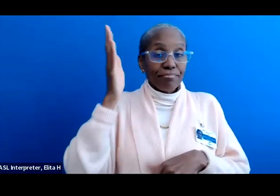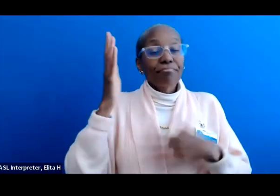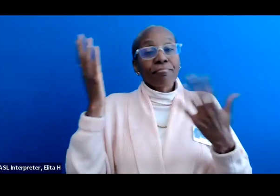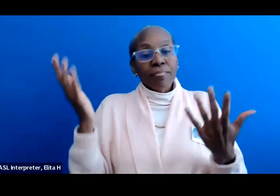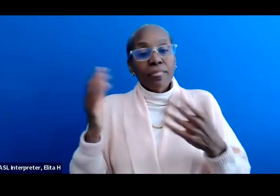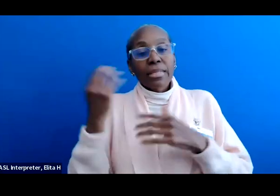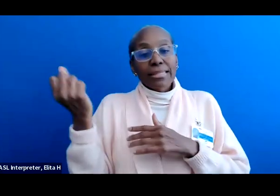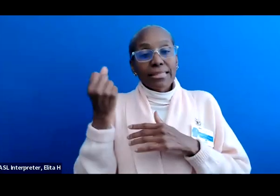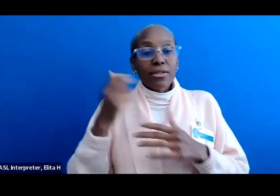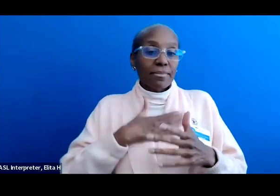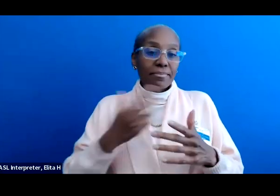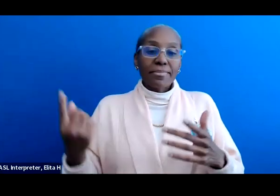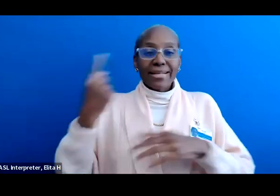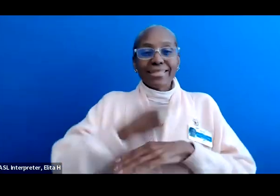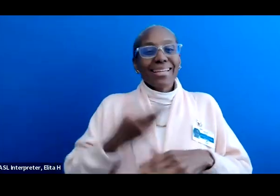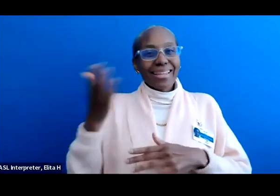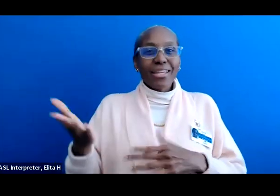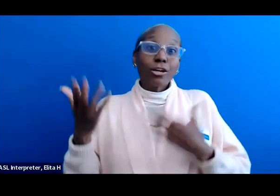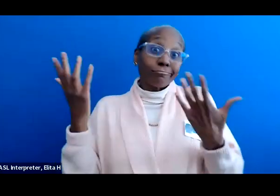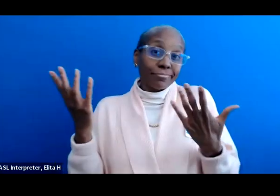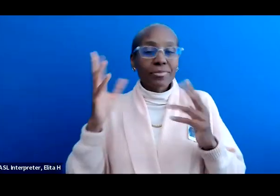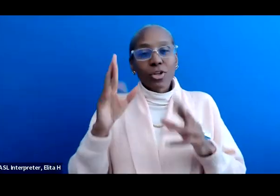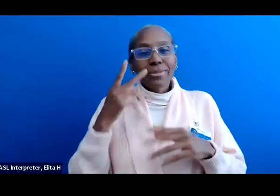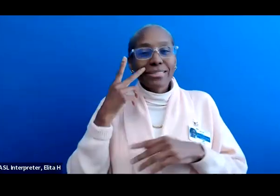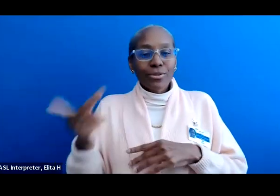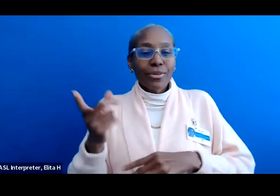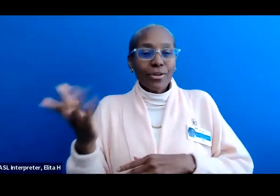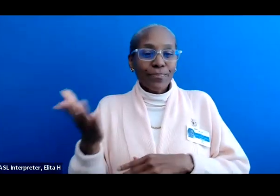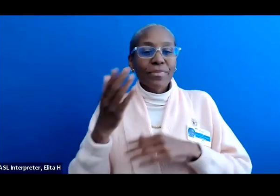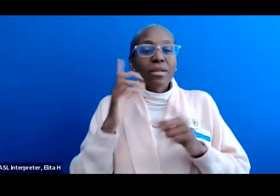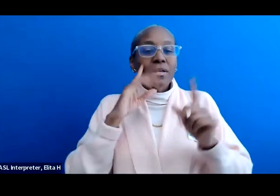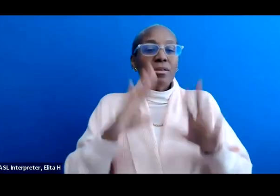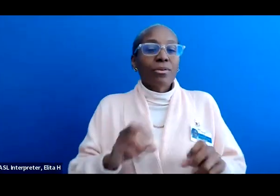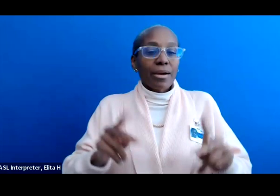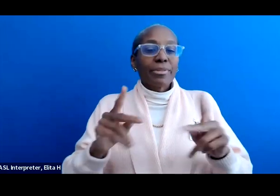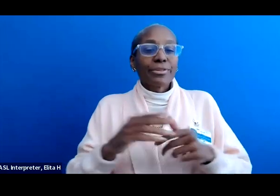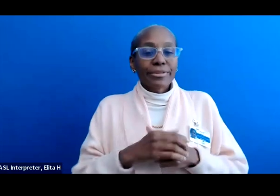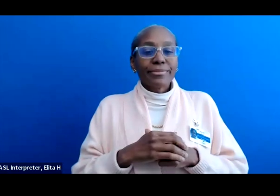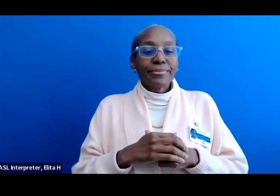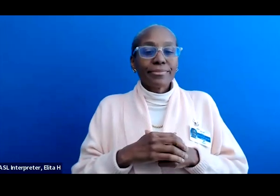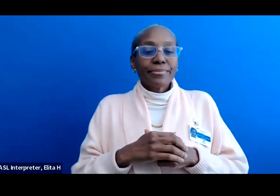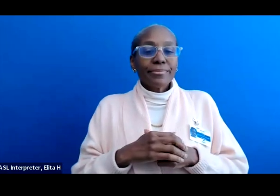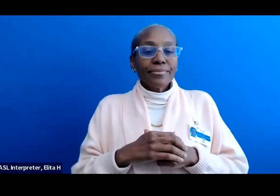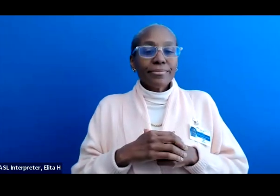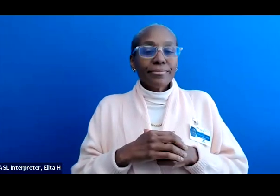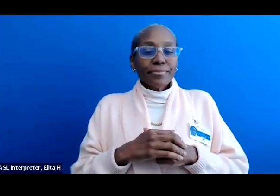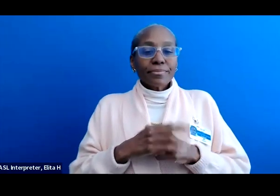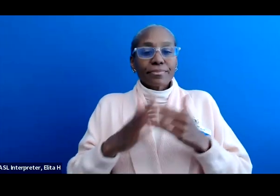Saturday is my day to be there, so I hope to see you there. That's a wonderful opportunity. We'll get right into some of the questions.